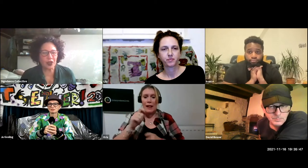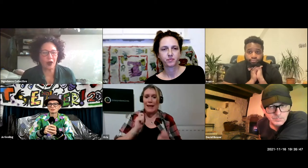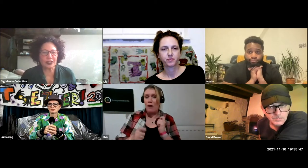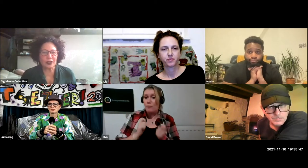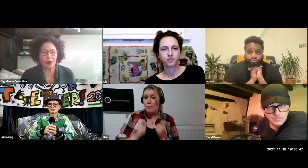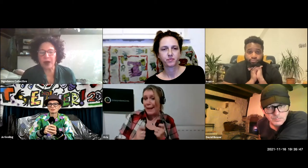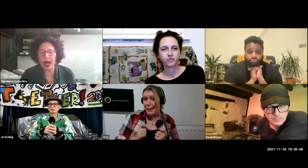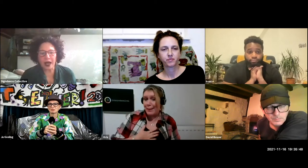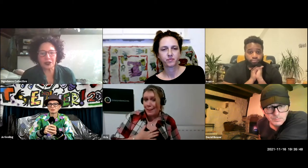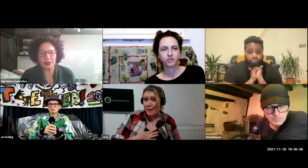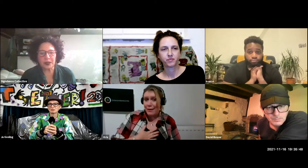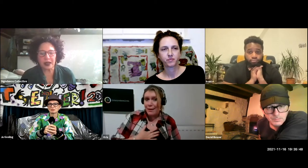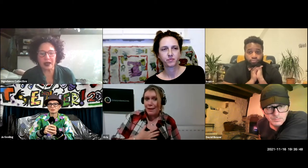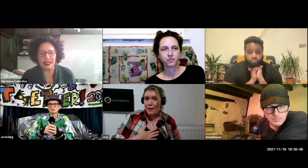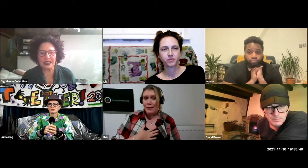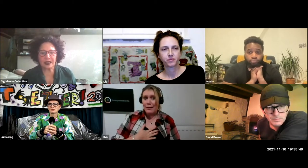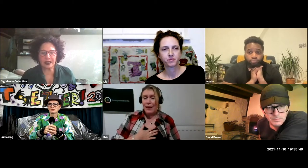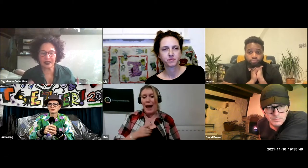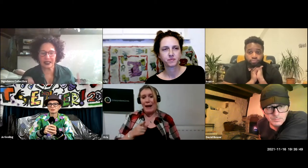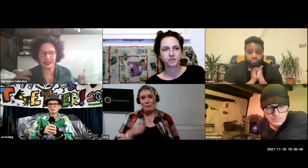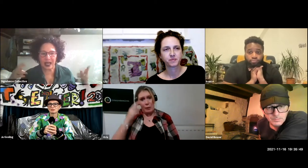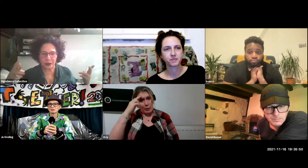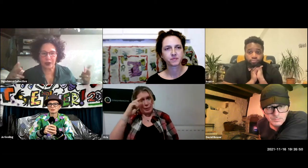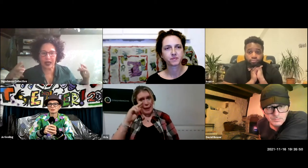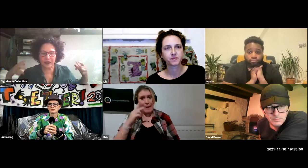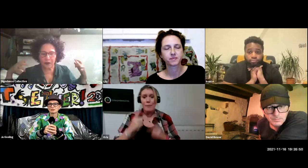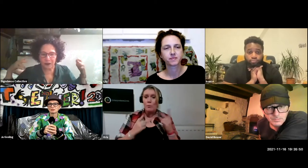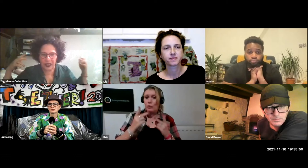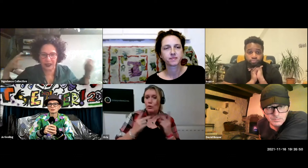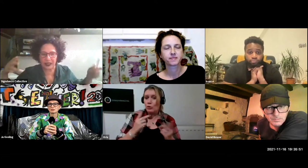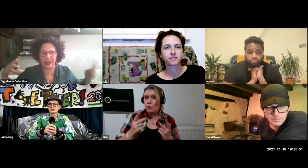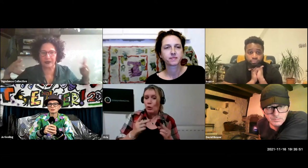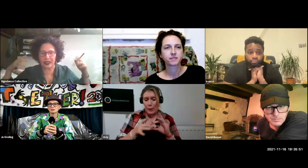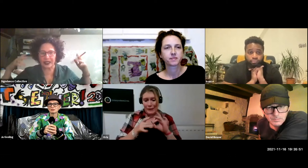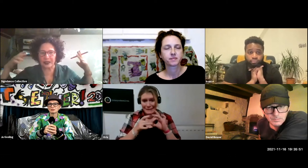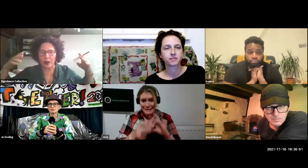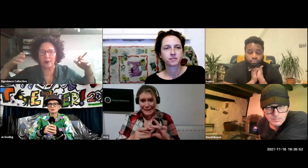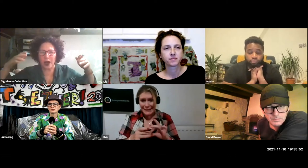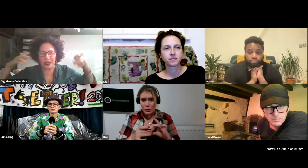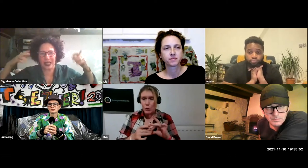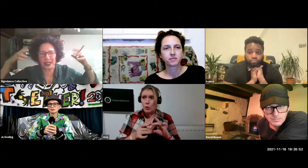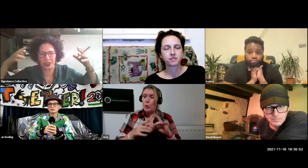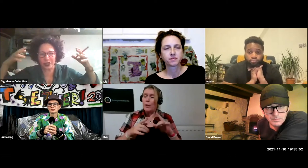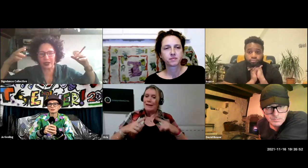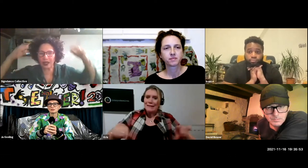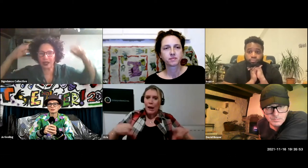story teller, that was like my, I thought we will just put him in the middle and then everything can go around